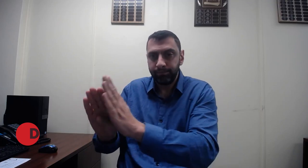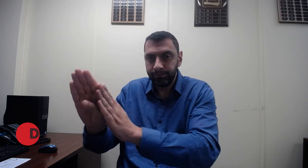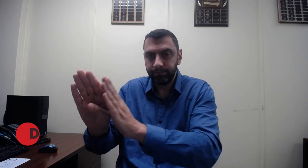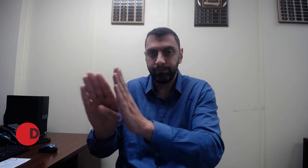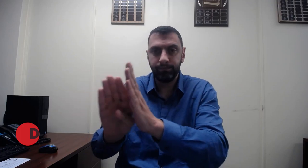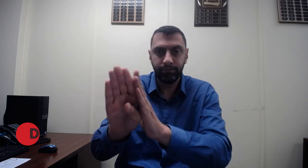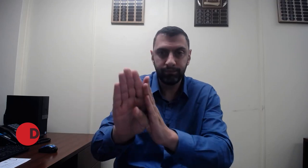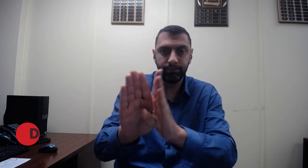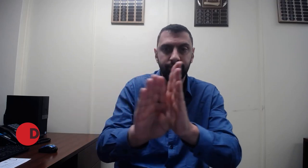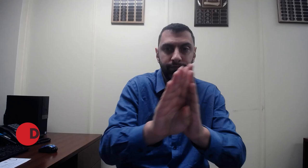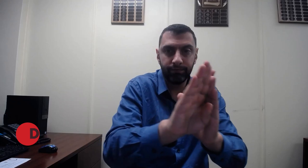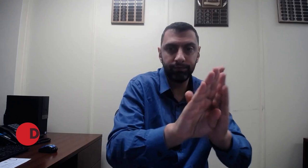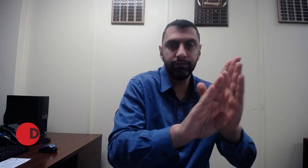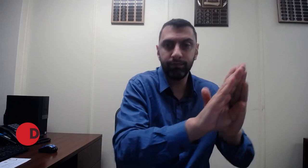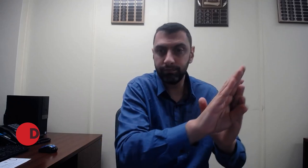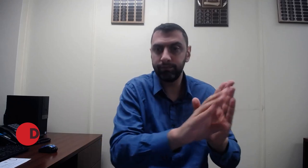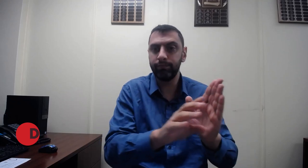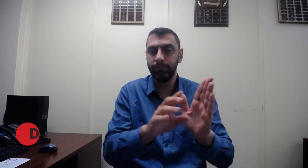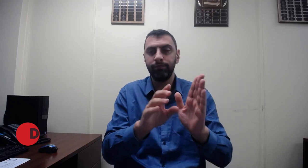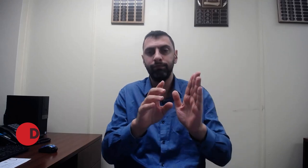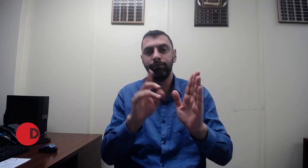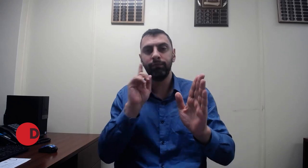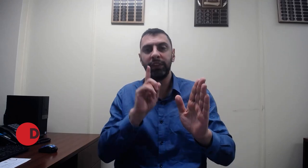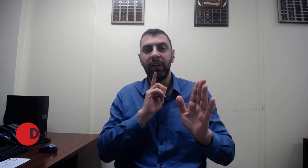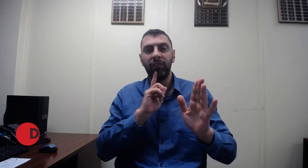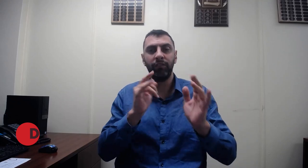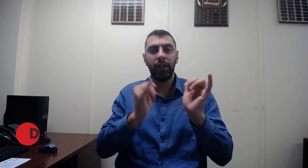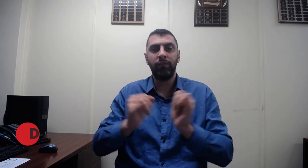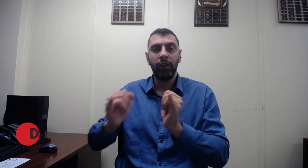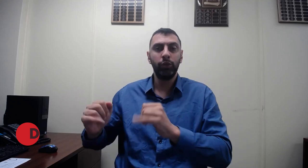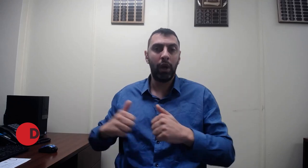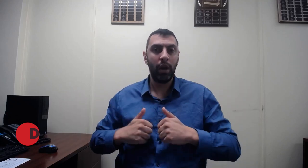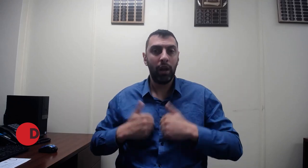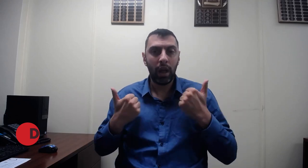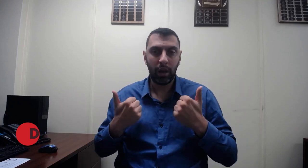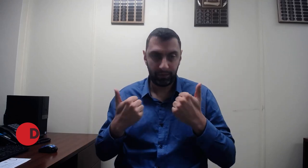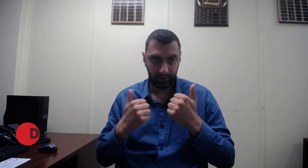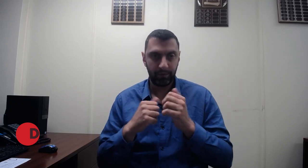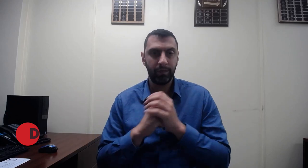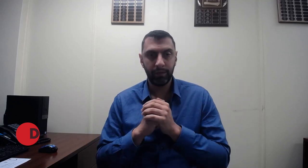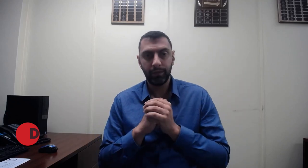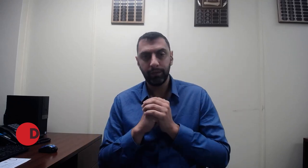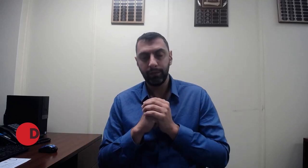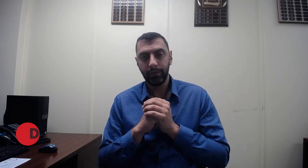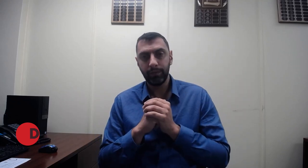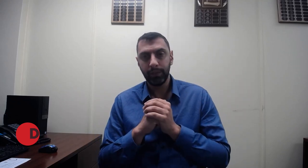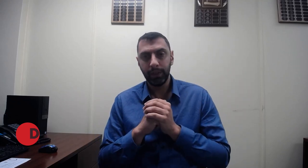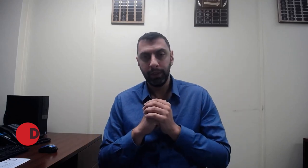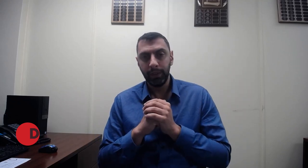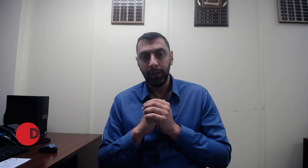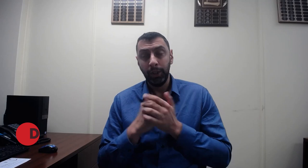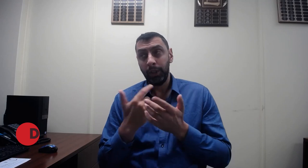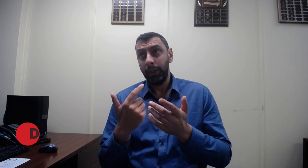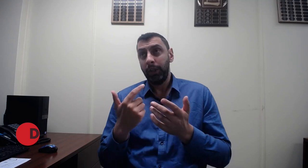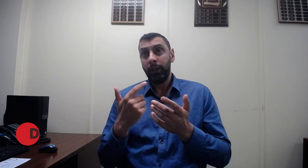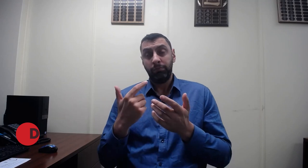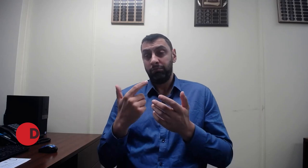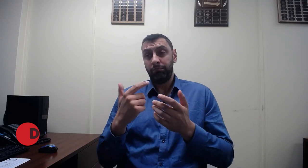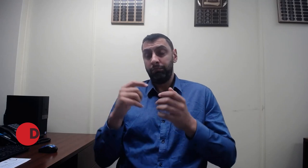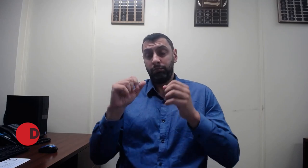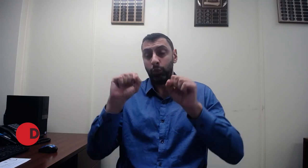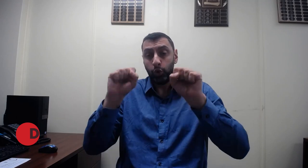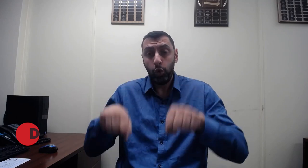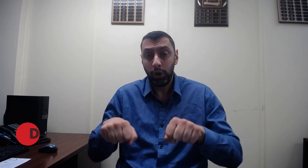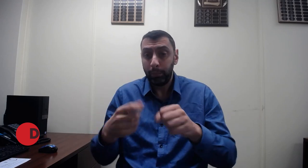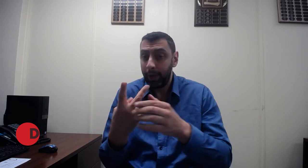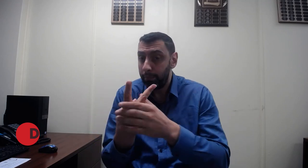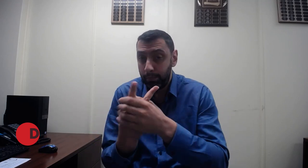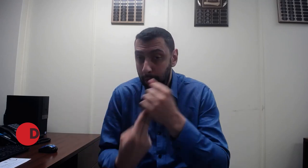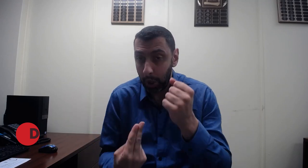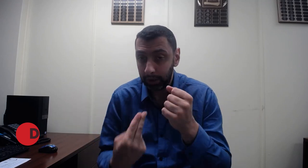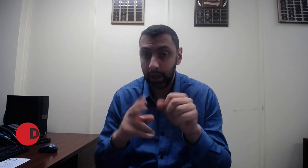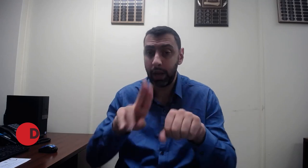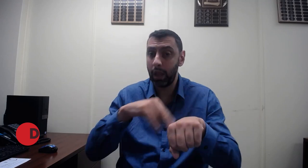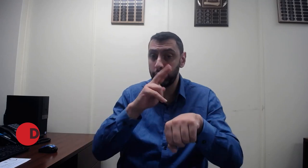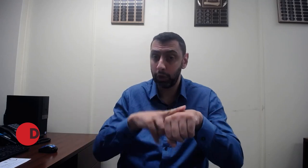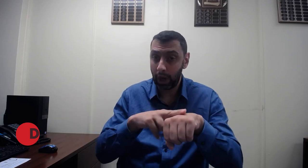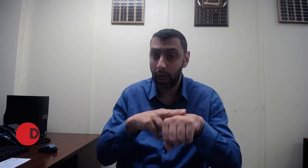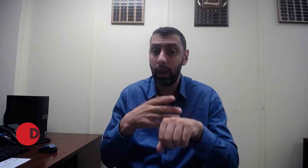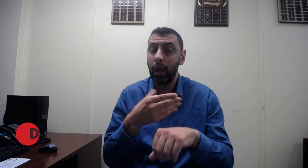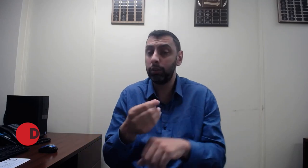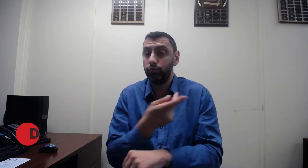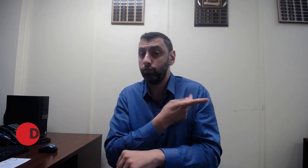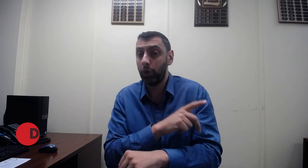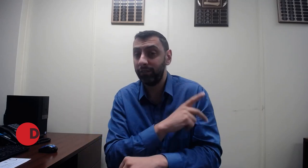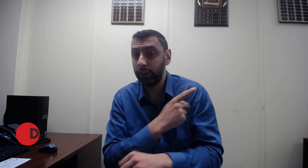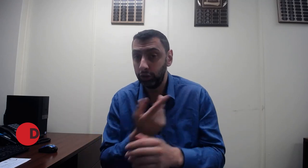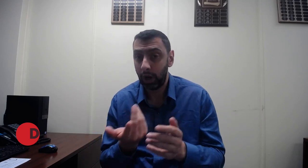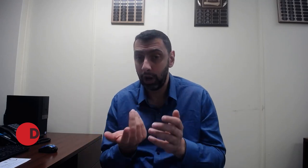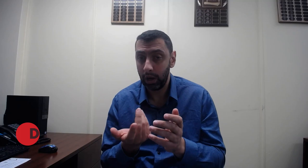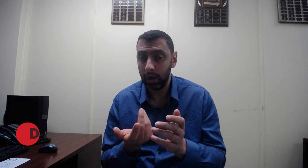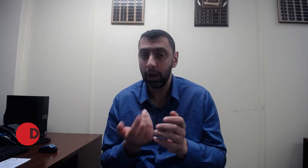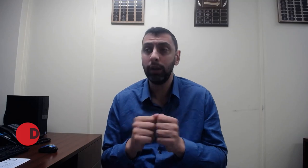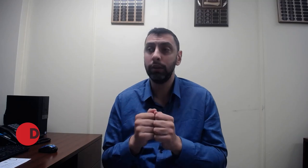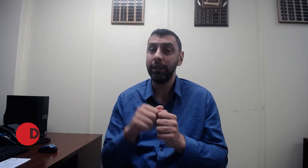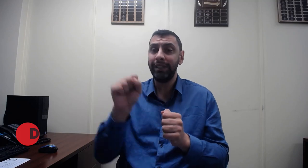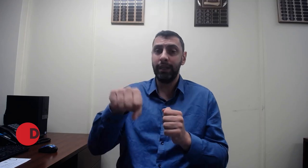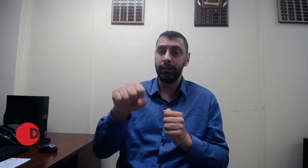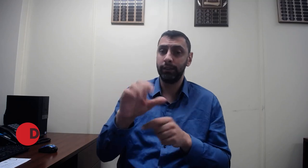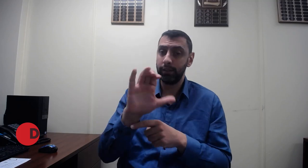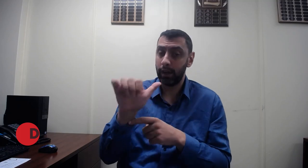developed... for Deaf individual living, could be both national and provincial.